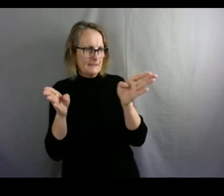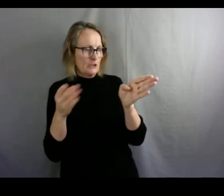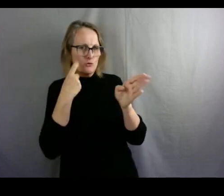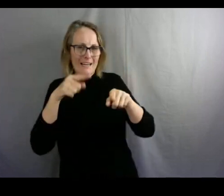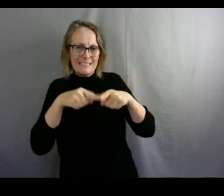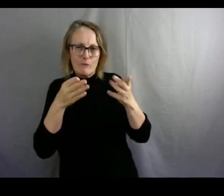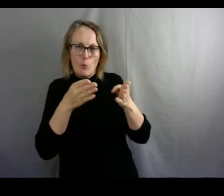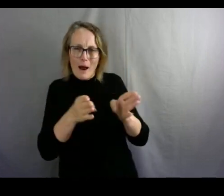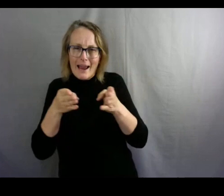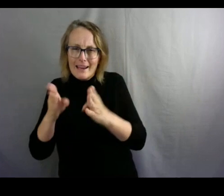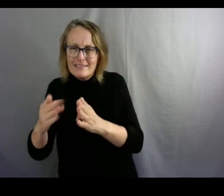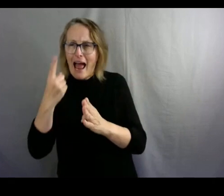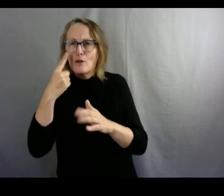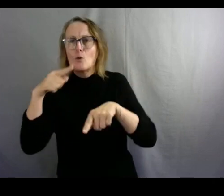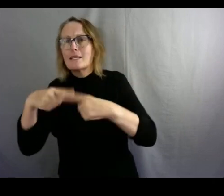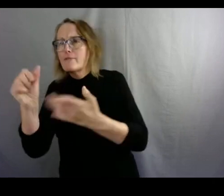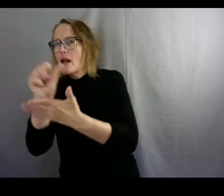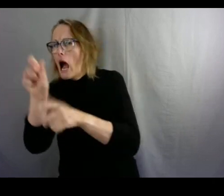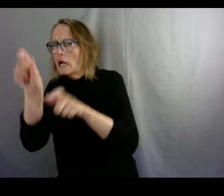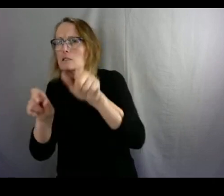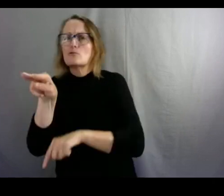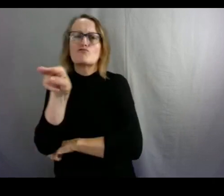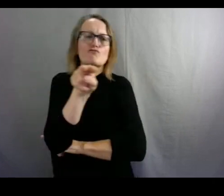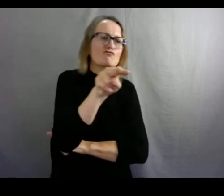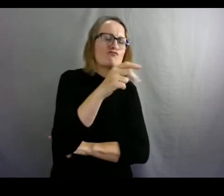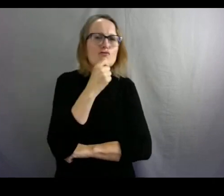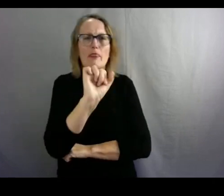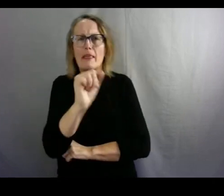and it's something he didn't understand exactly.